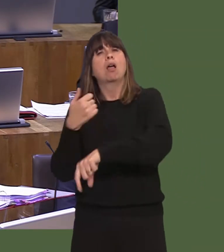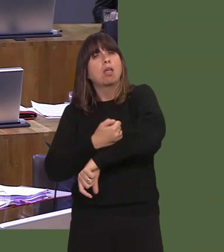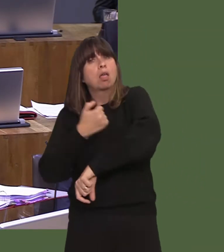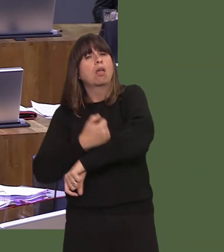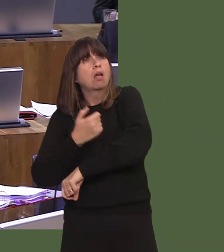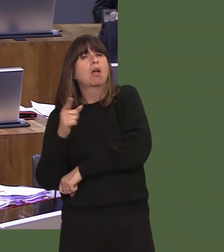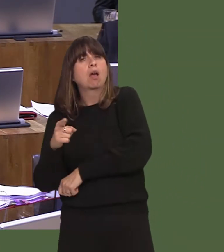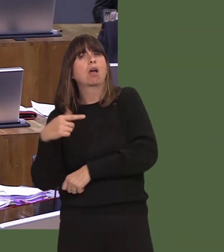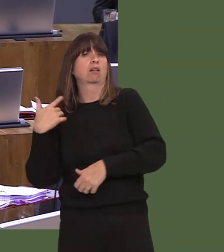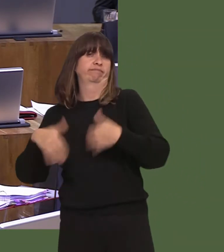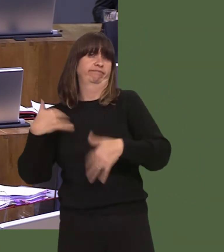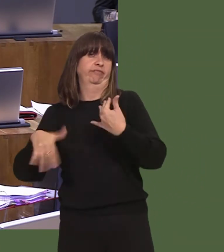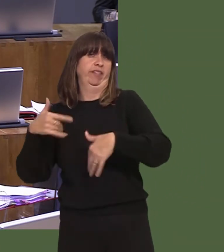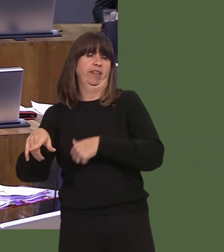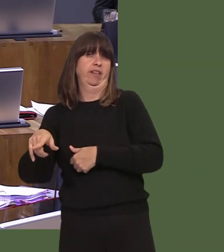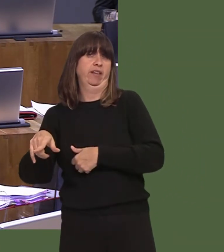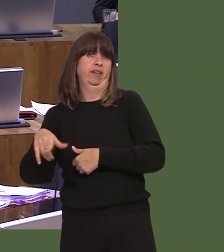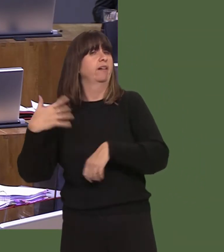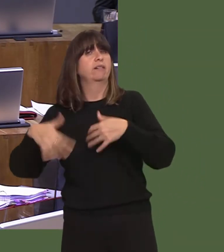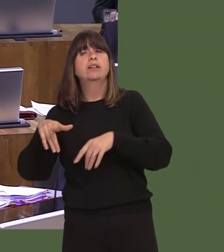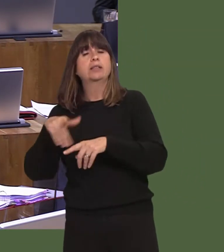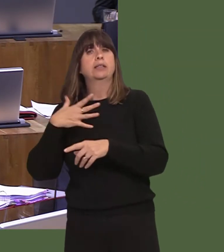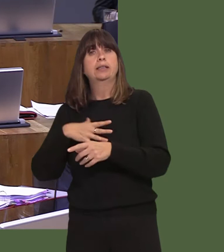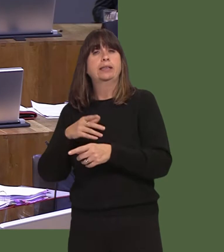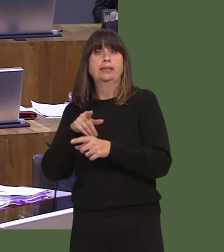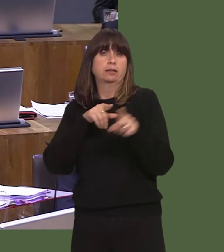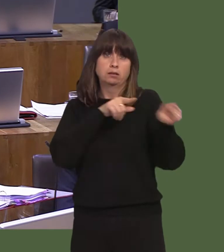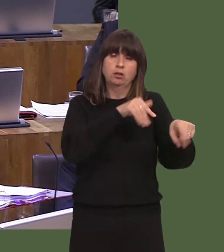who need help through the health system rather than through the criminal justice system.